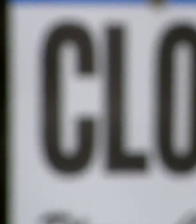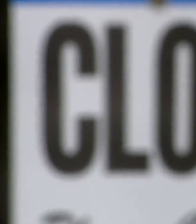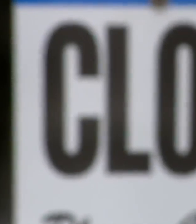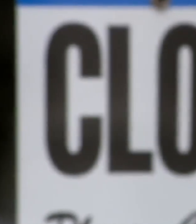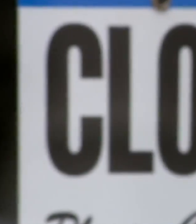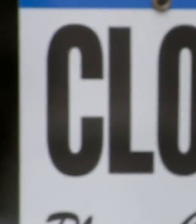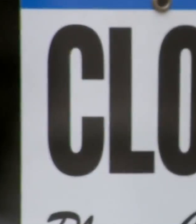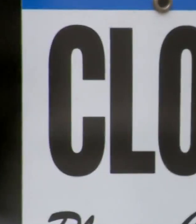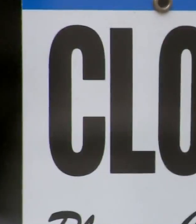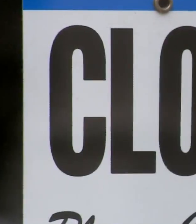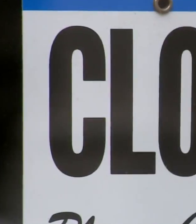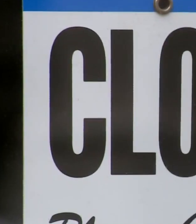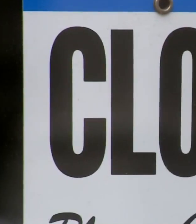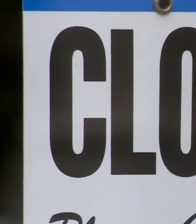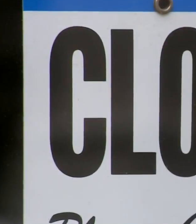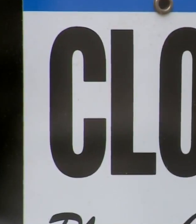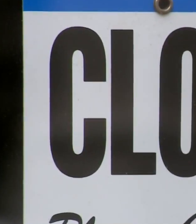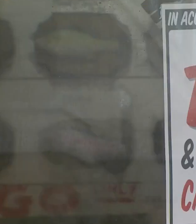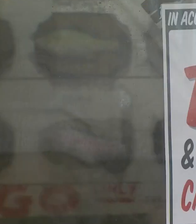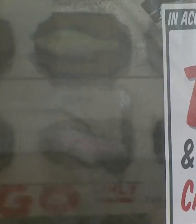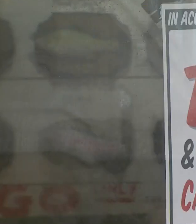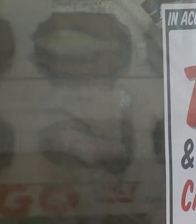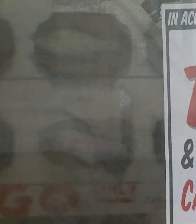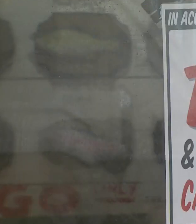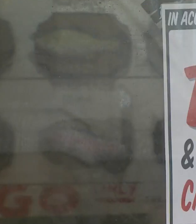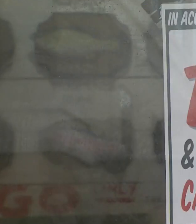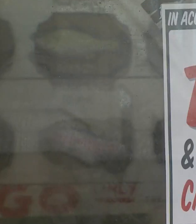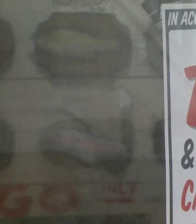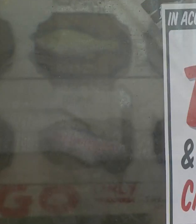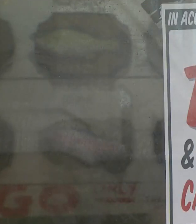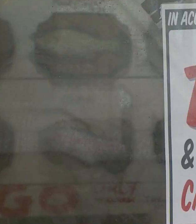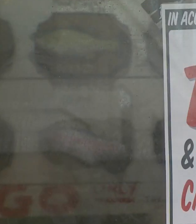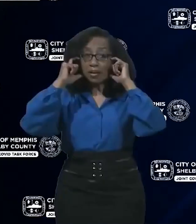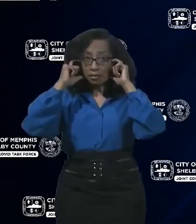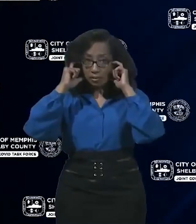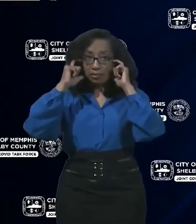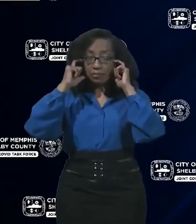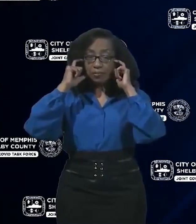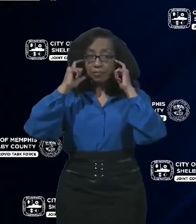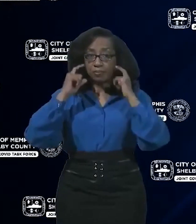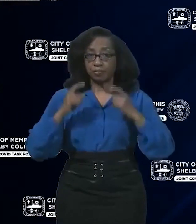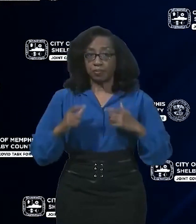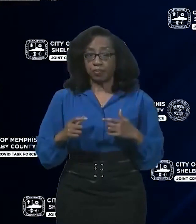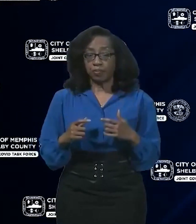IS OR WHEN INDIVIDUALS EXPECT THAT THEY WILL BE OTHERS WITH A COMPROMISED IMMUNE SYSTEM